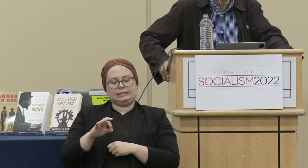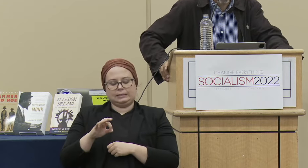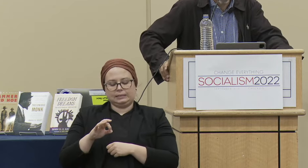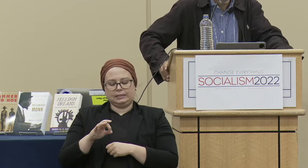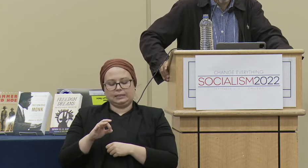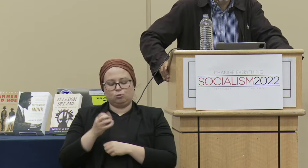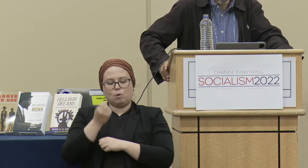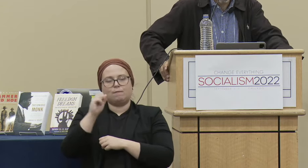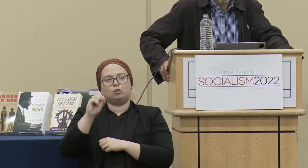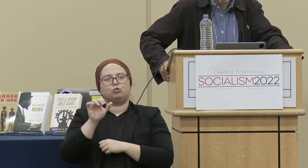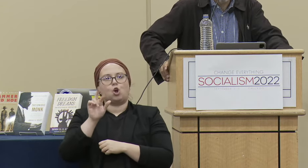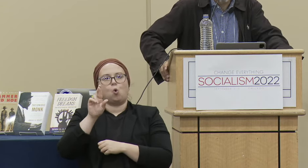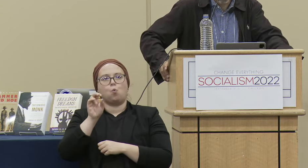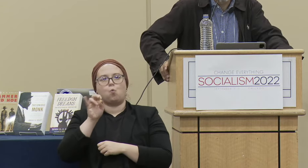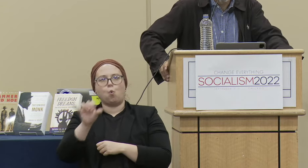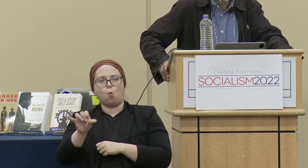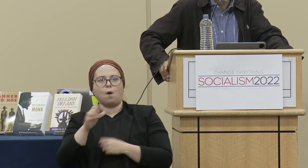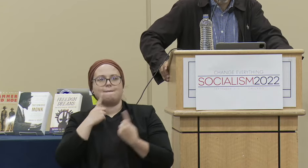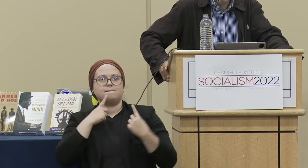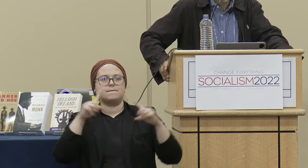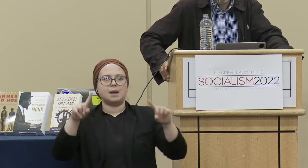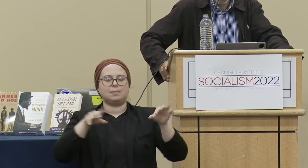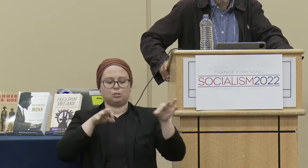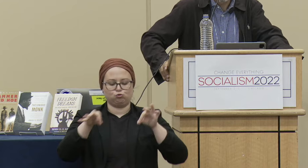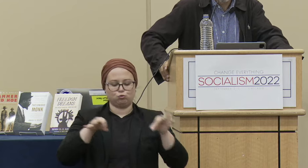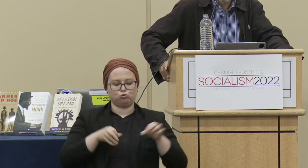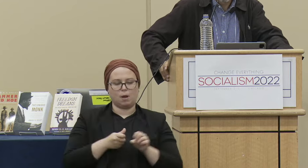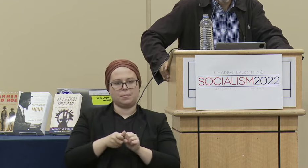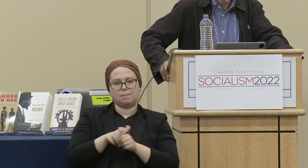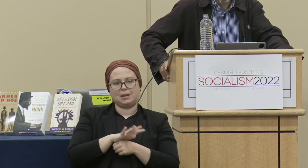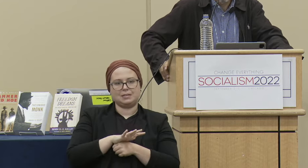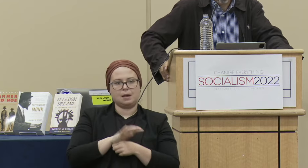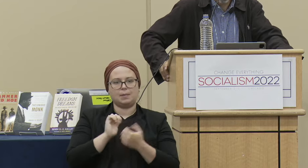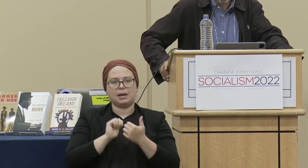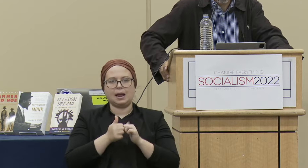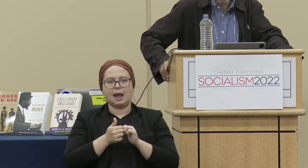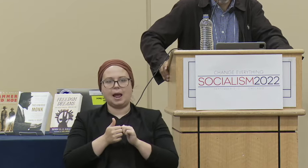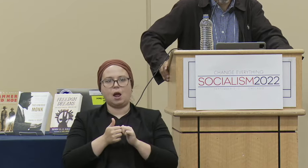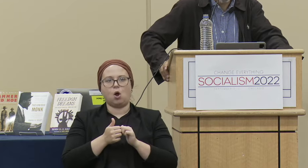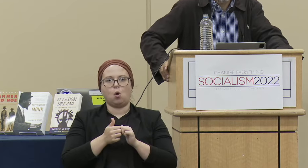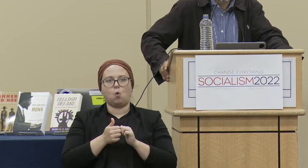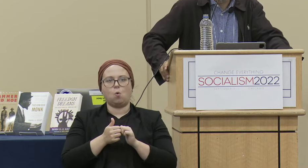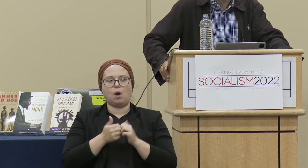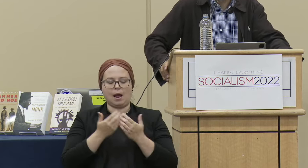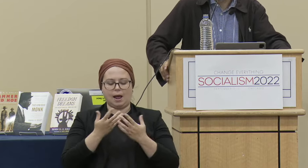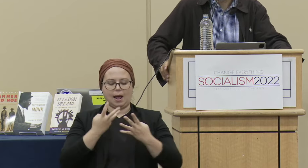writer, critic, and the revolutionary to famously